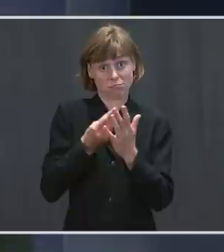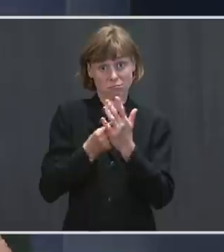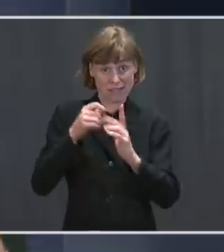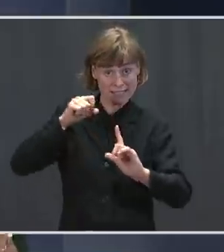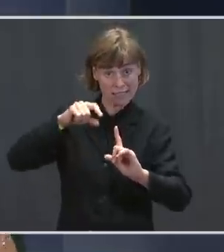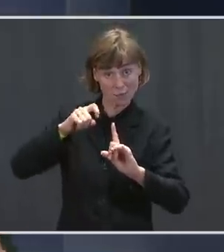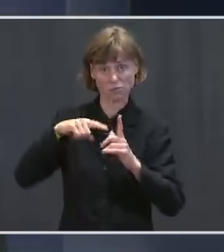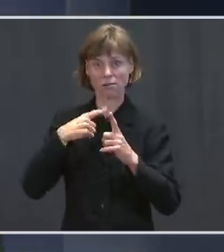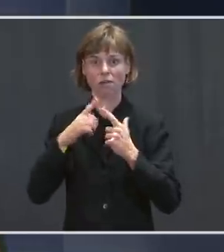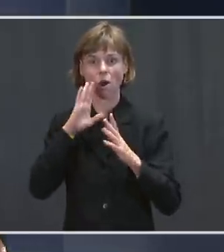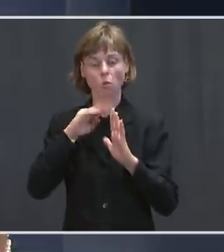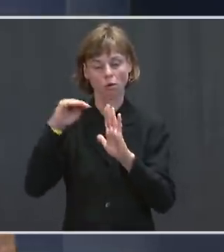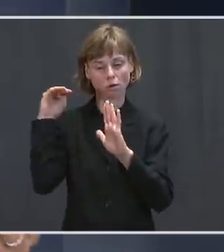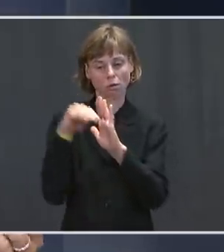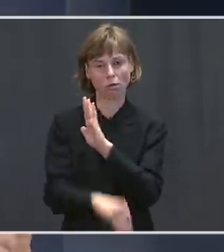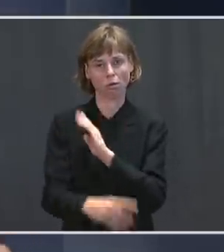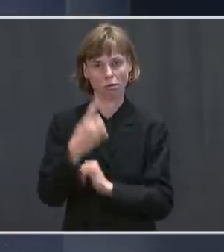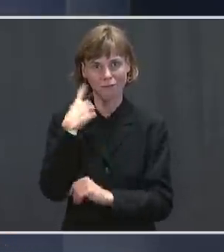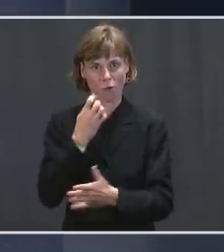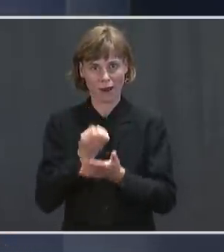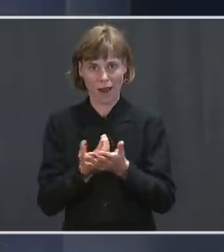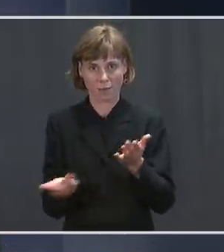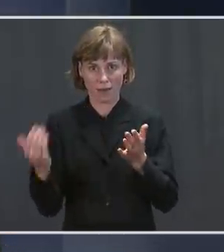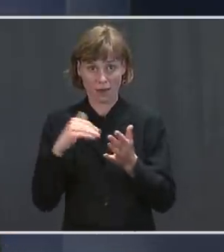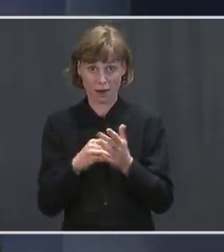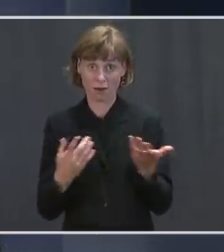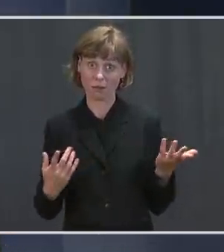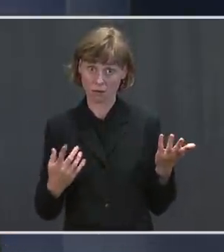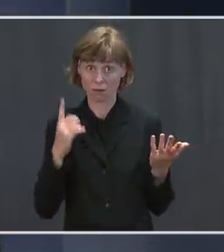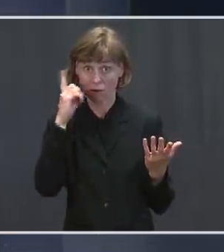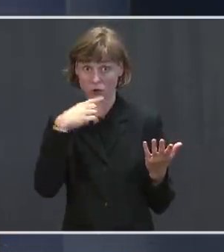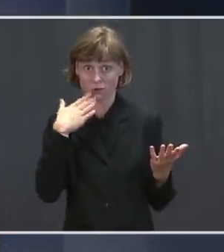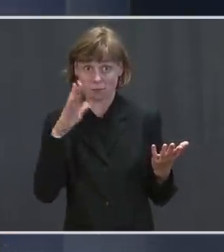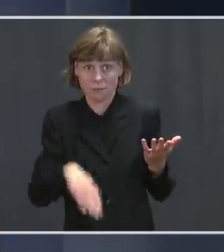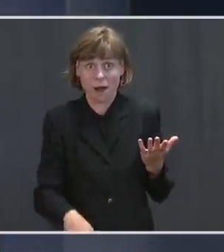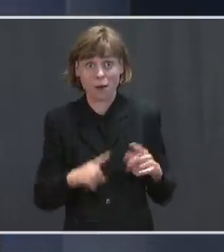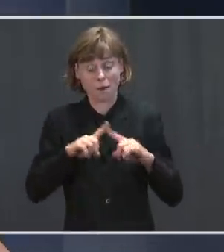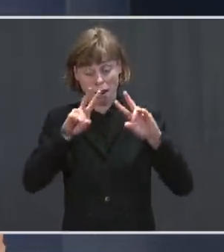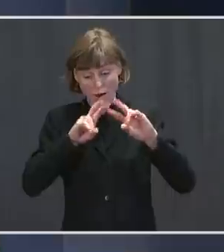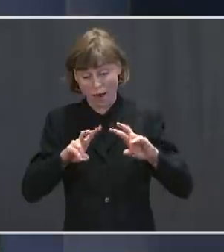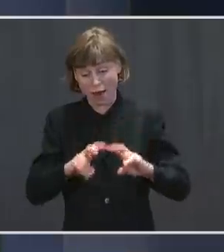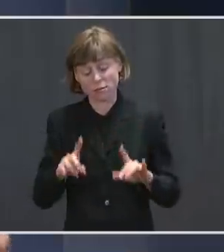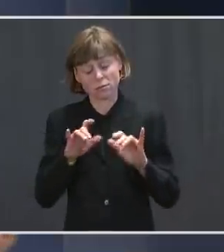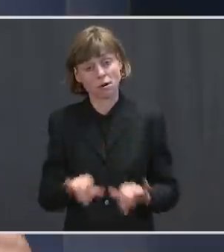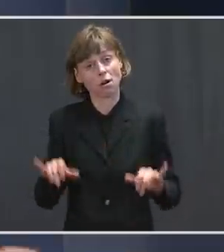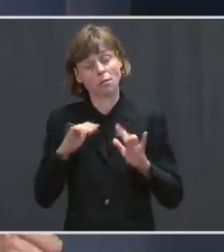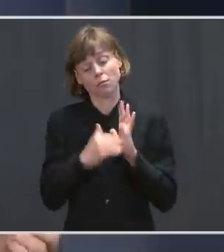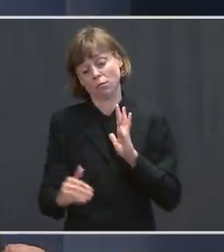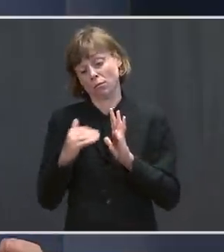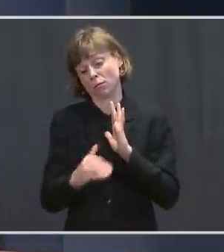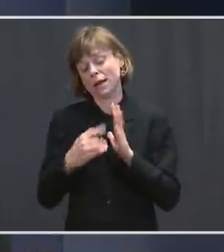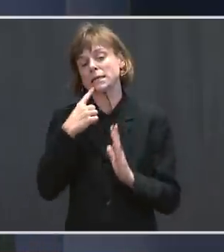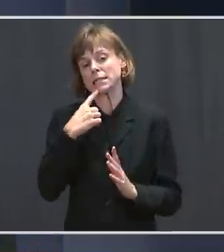This is a grim picture, but analysis after analysis shows us that the rescue plan would make a huge difference.